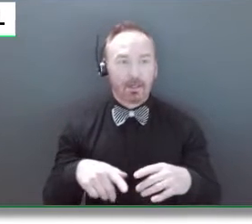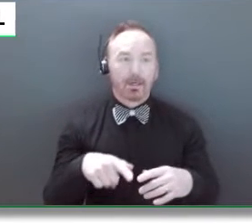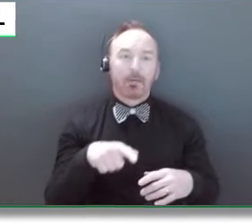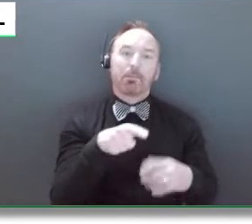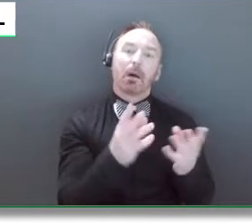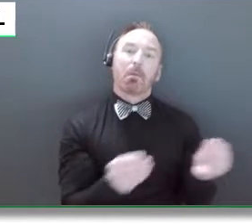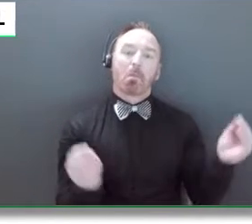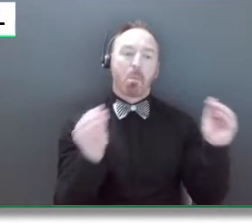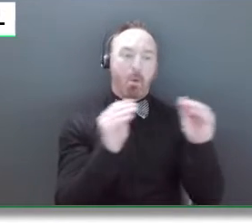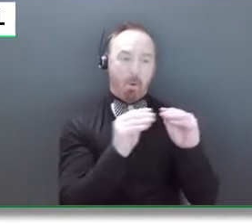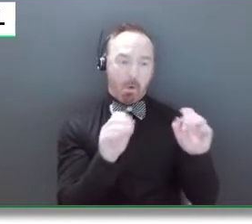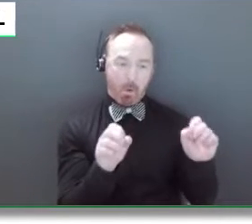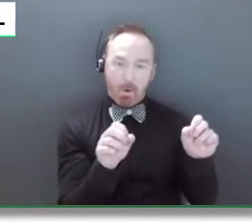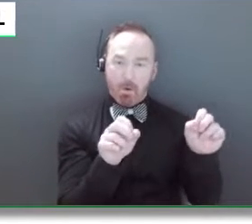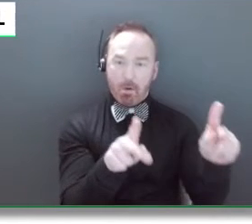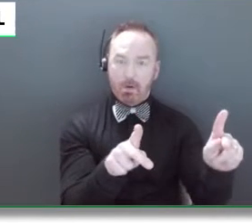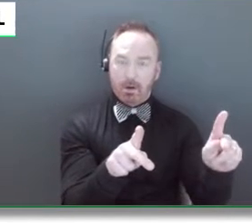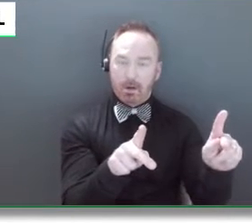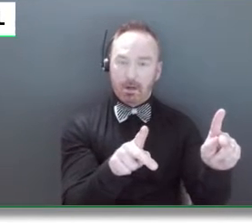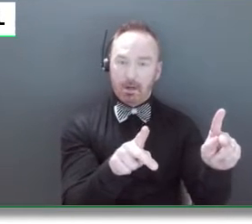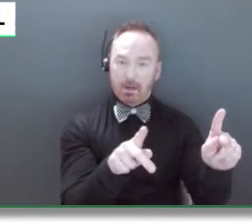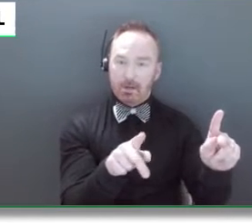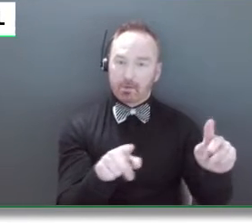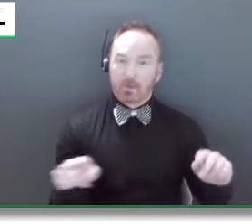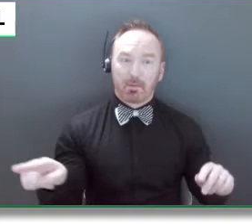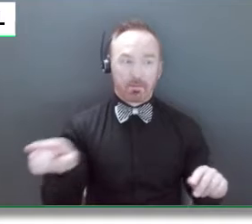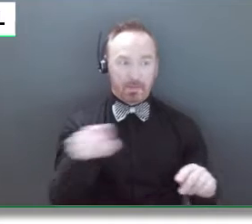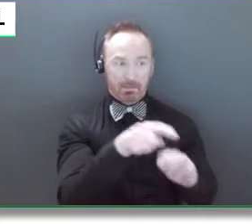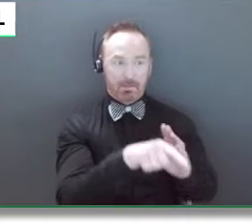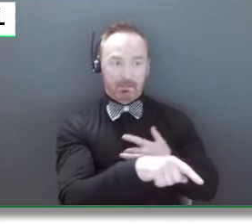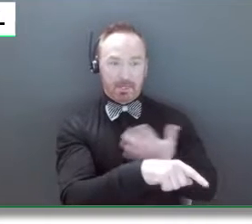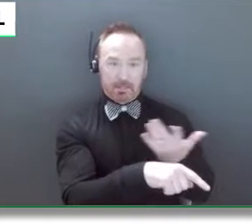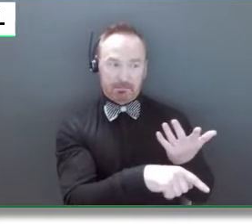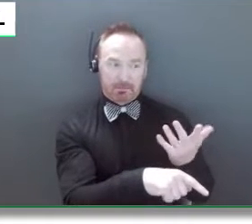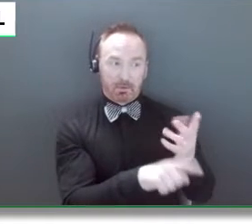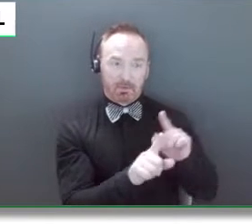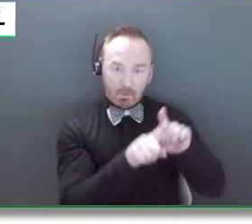just have an experience in parks but be able to do that on an individual's own